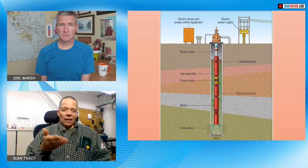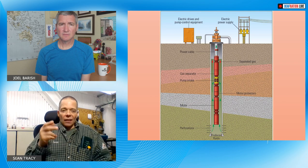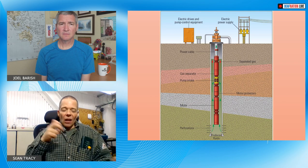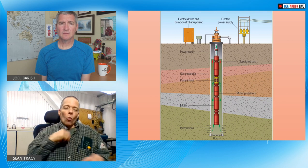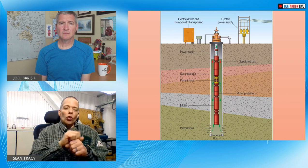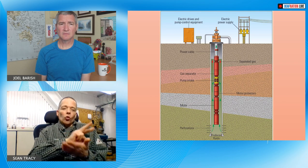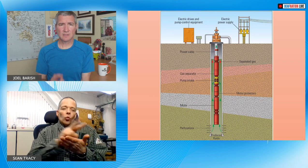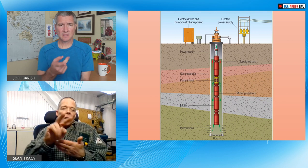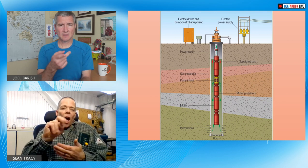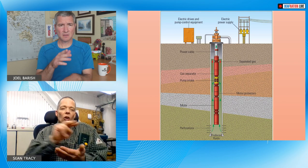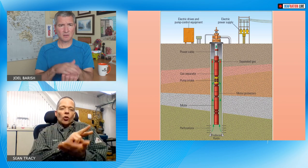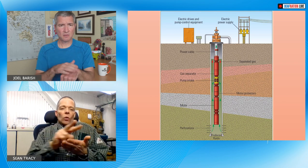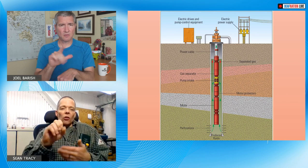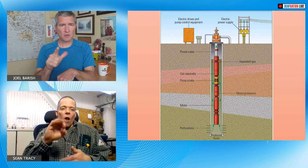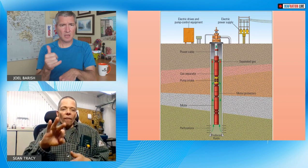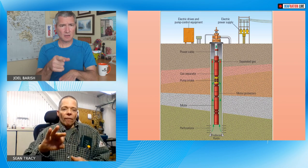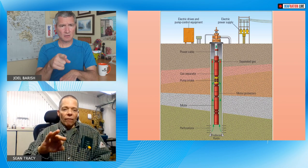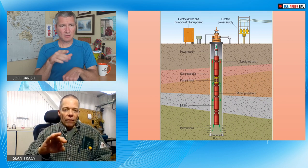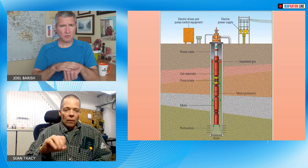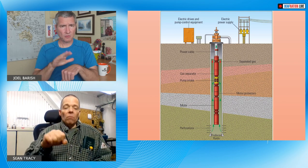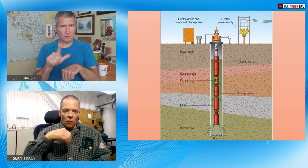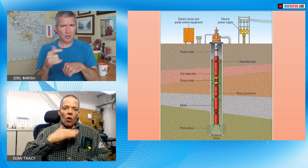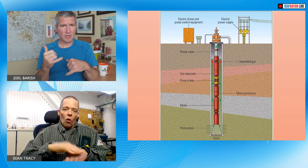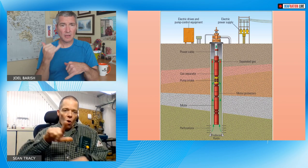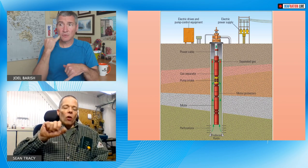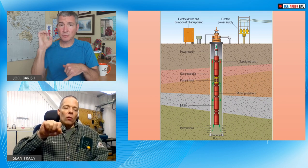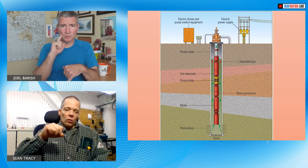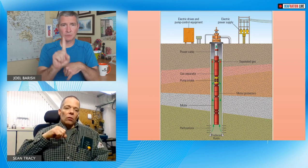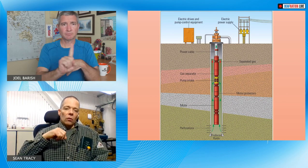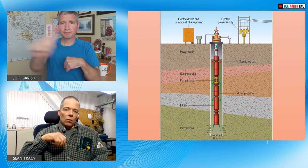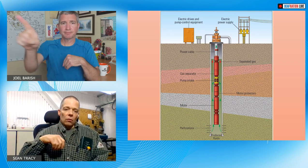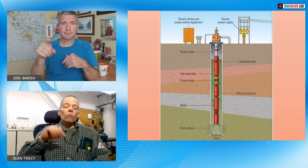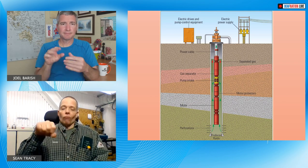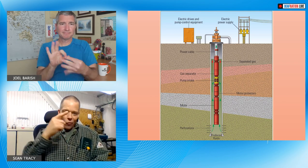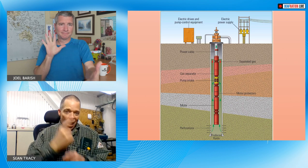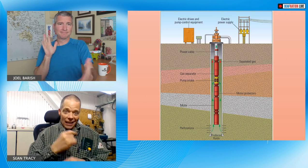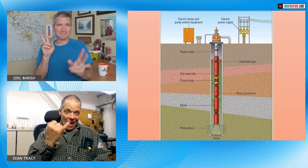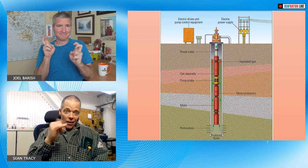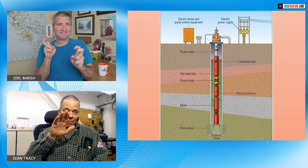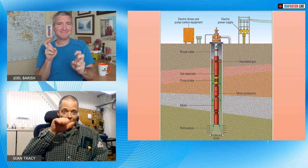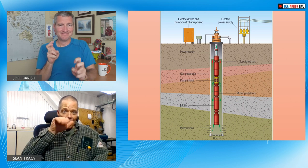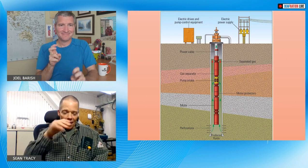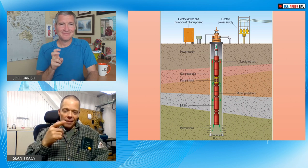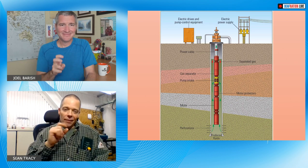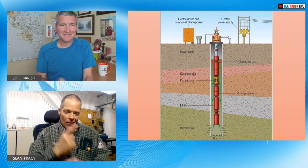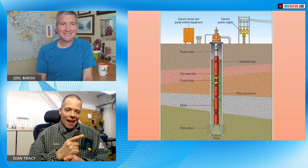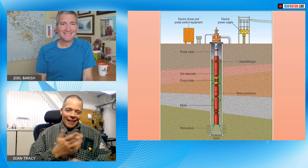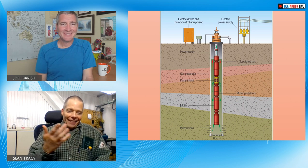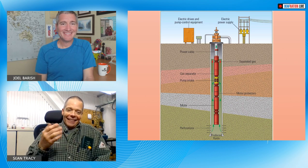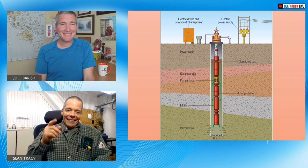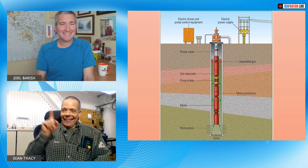I work two weeks on, two weeks off. Are you on call now? Yes, I'm on call right now. If someone needed, you'd have to go right away? Yes! If I got the call, I'd have to say bye bye to you.